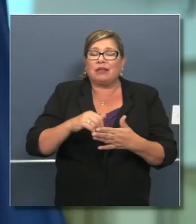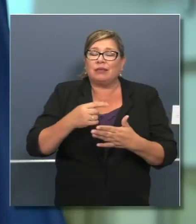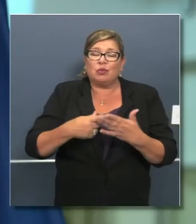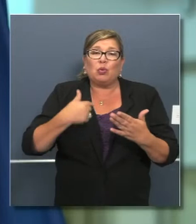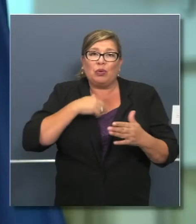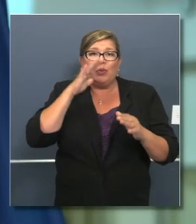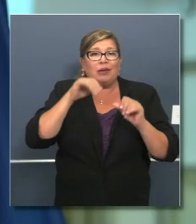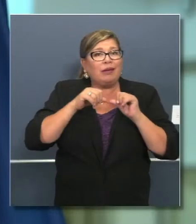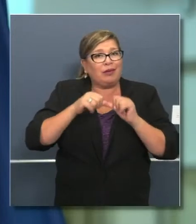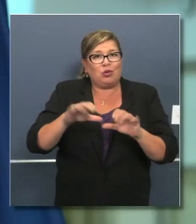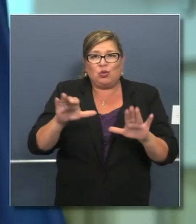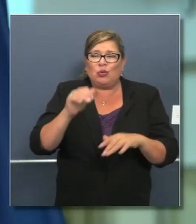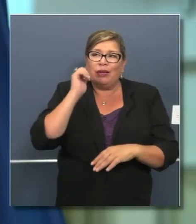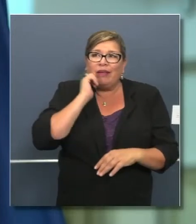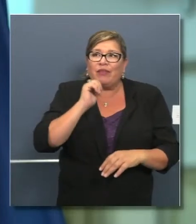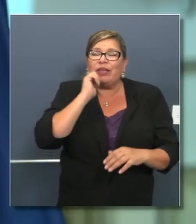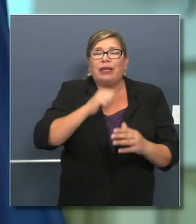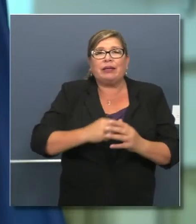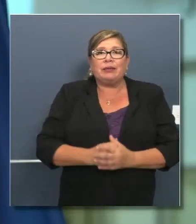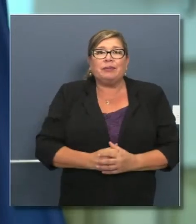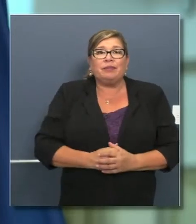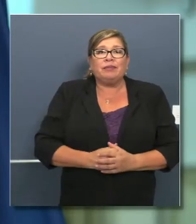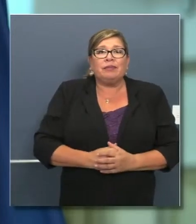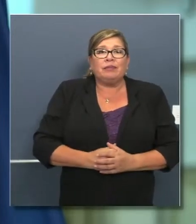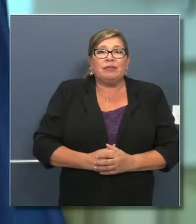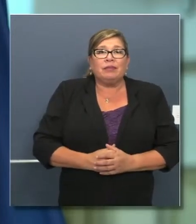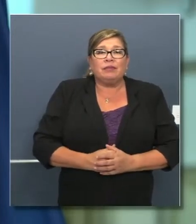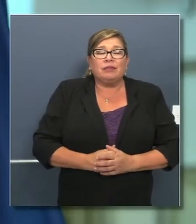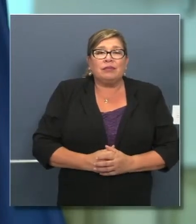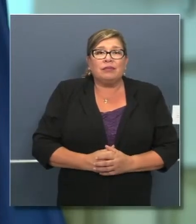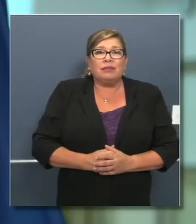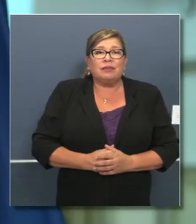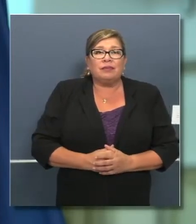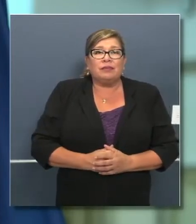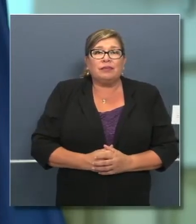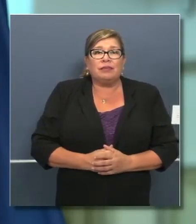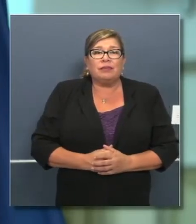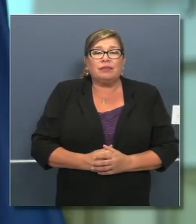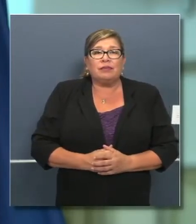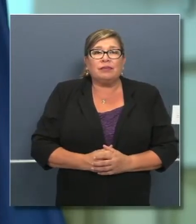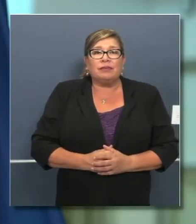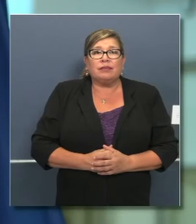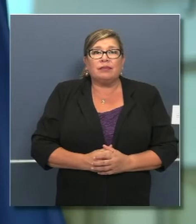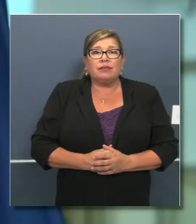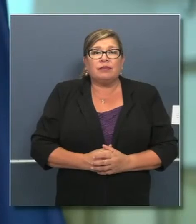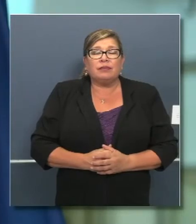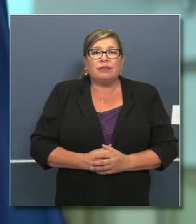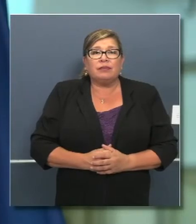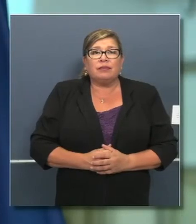to do every day is relates to forgive me for not answering and I imagine there'd be a follow-up